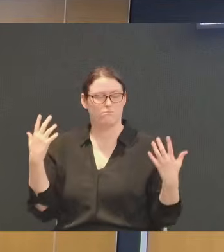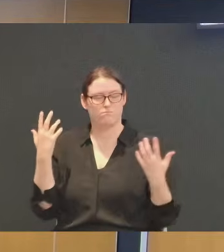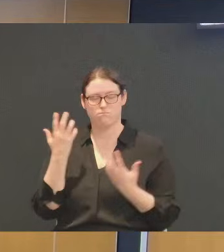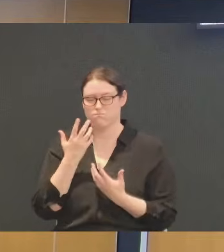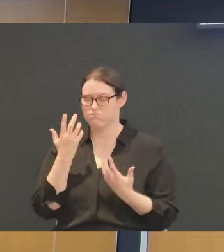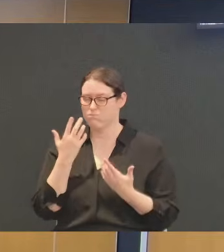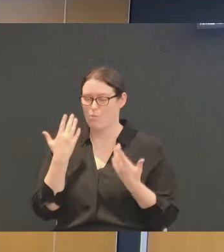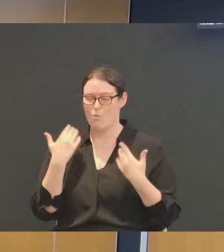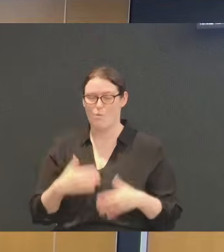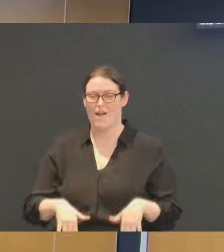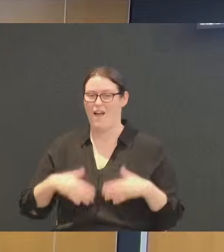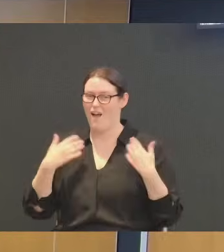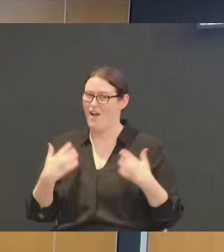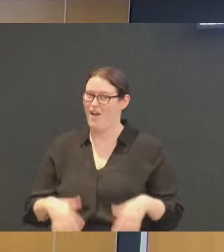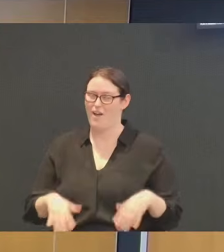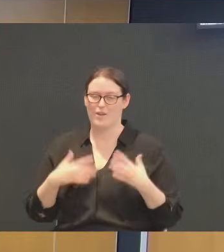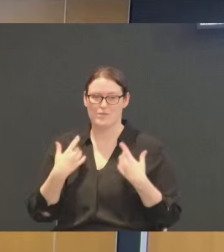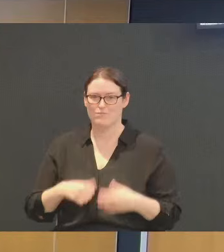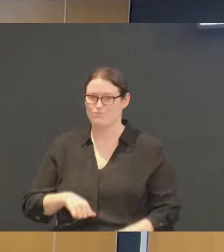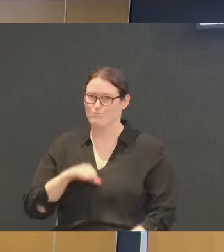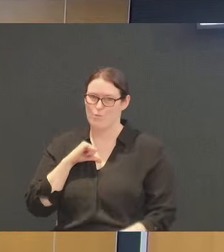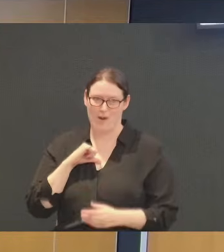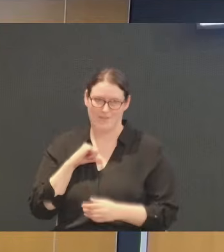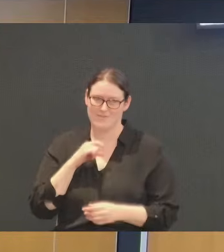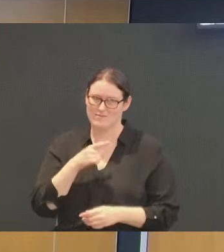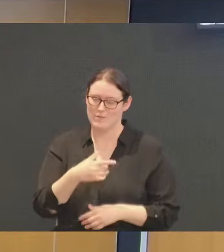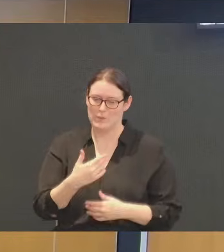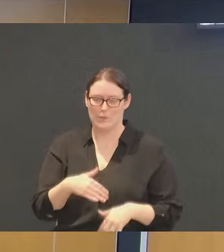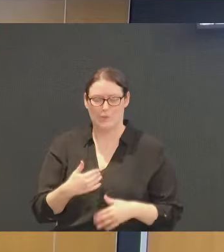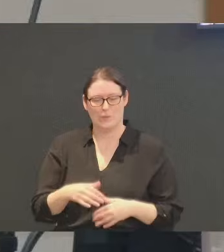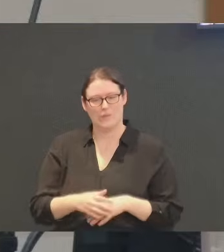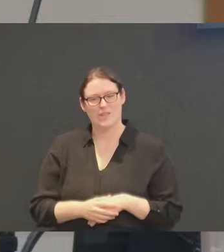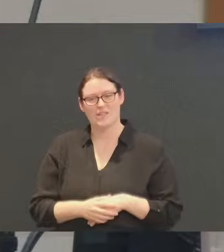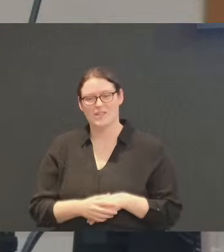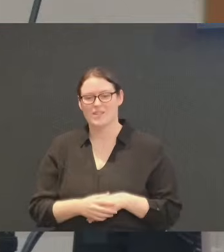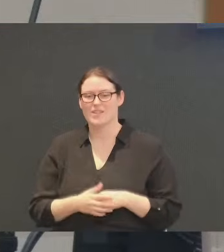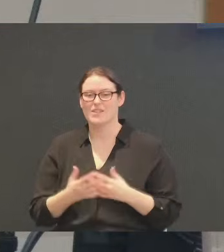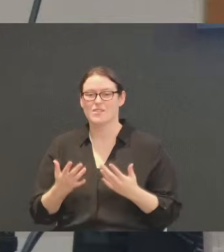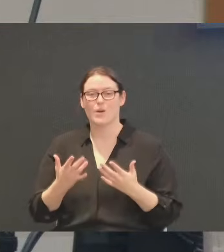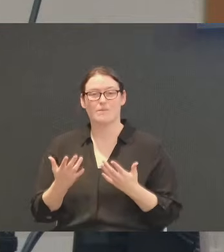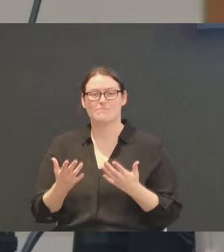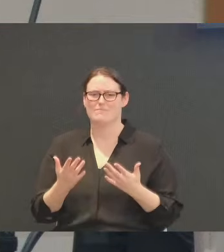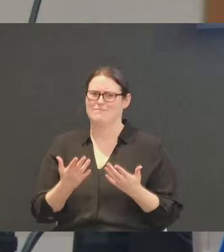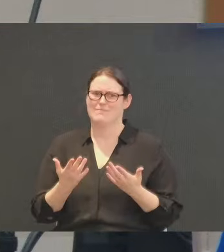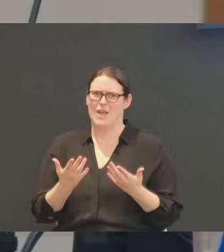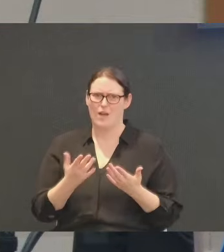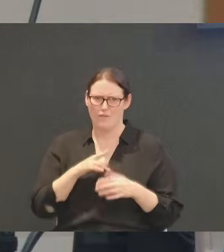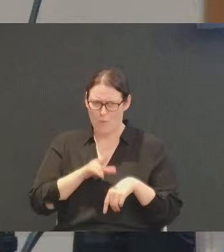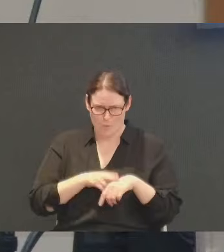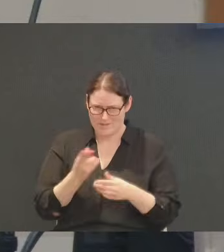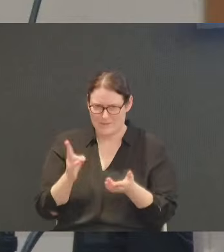Absolutely remarkable. Um, so happy to sign on to this proclamation for your day. Uh,